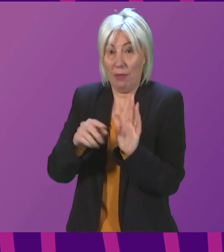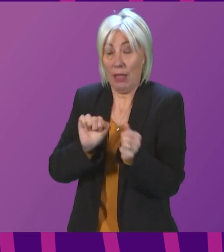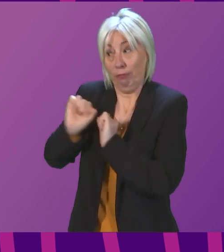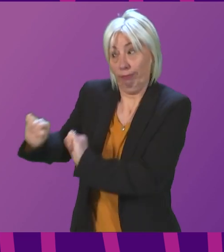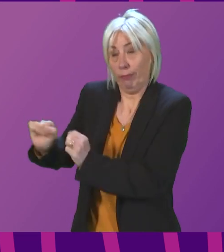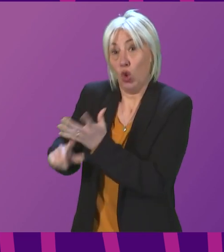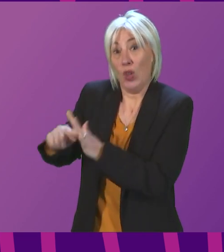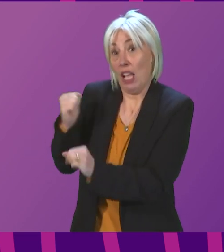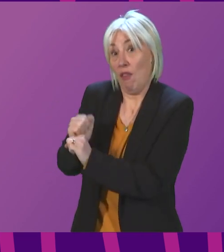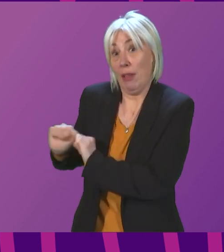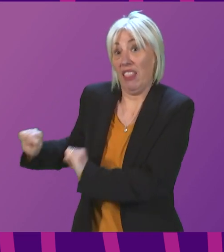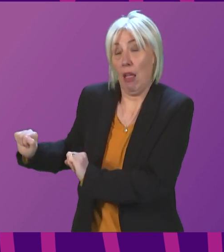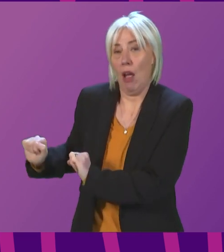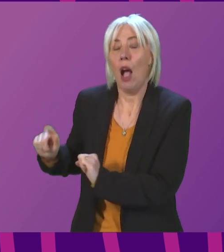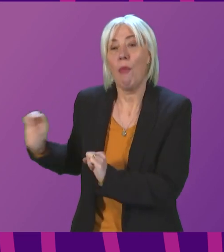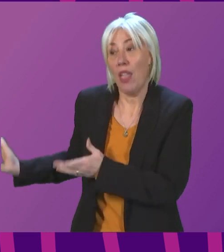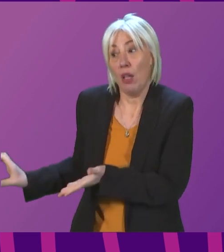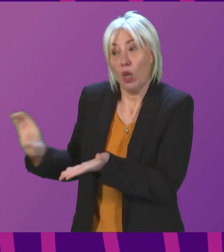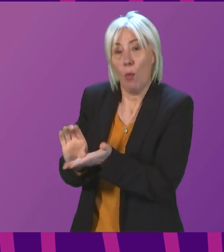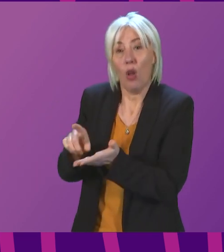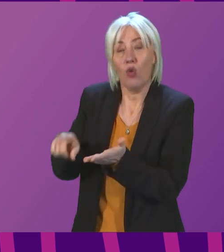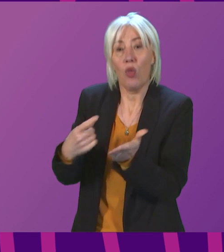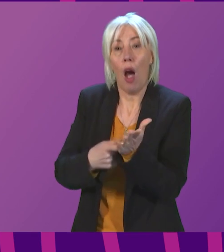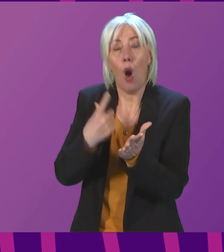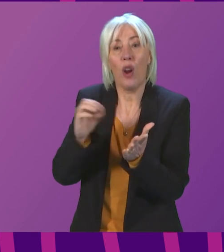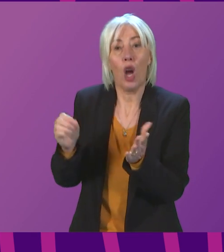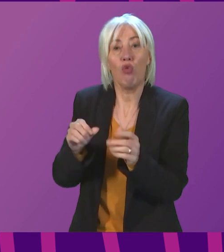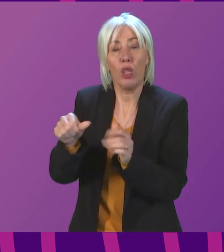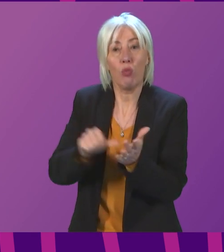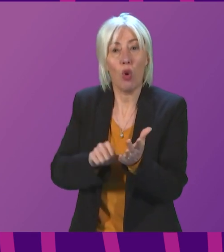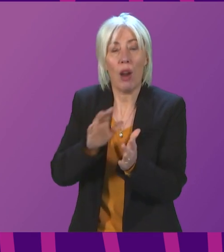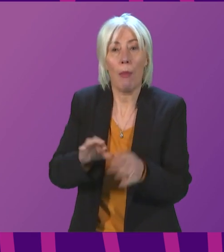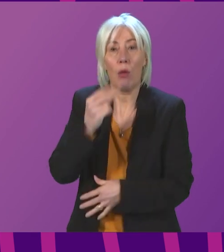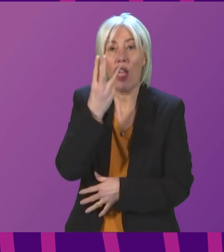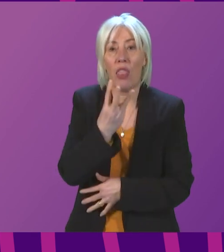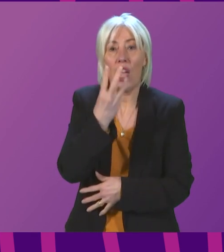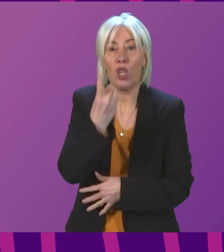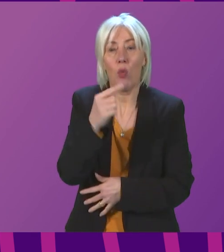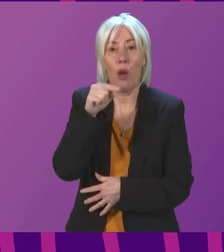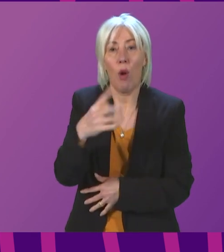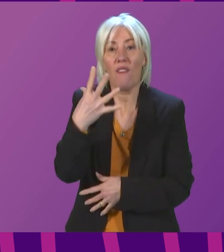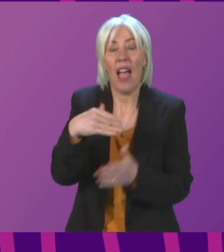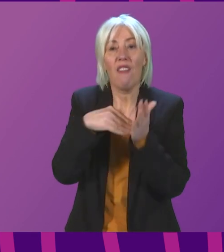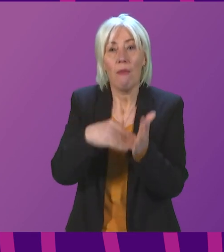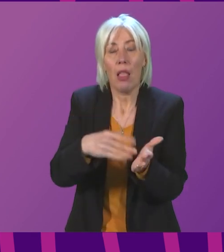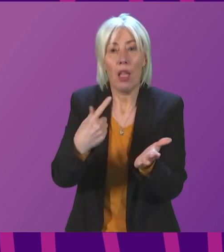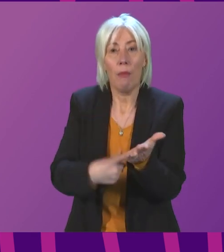Government’s contribution to the R100 programme totals £31.5 million, which is 5 per cent